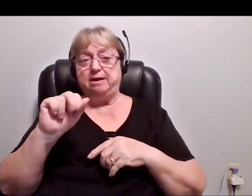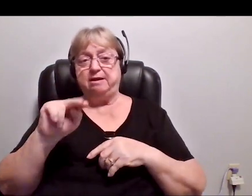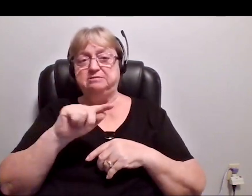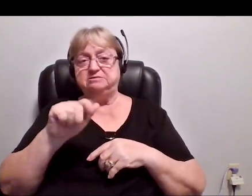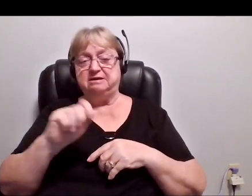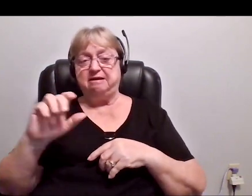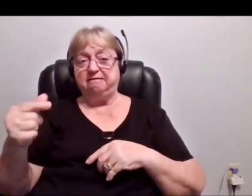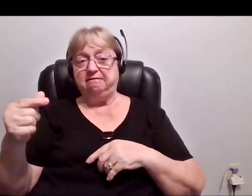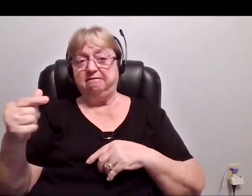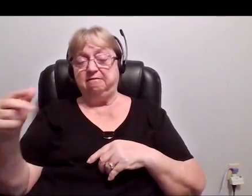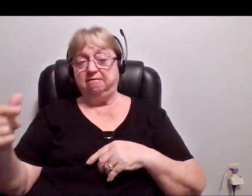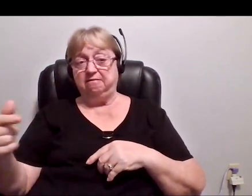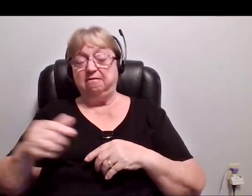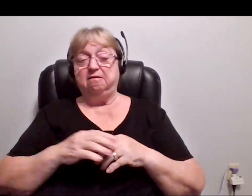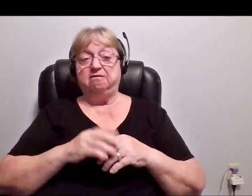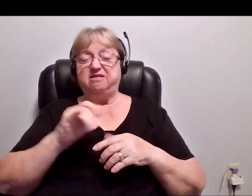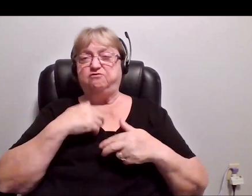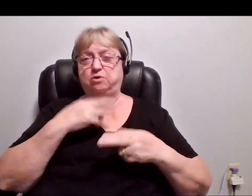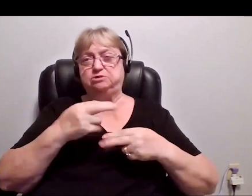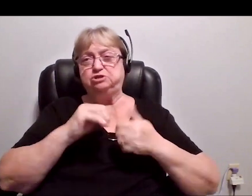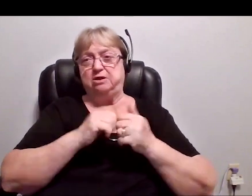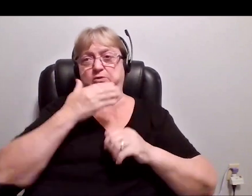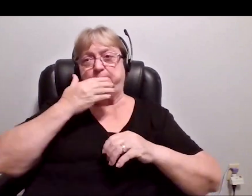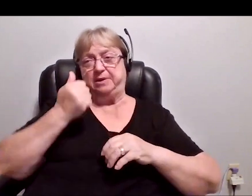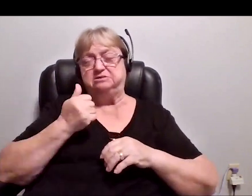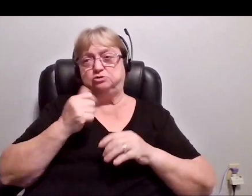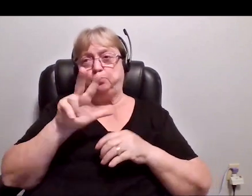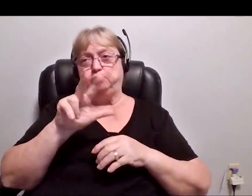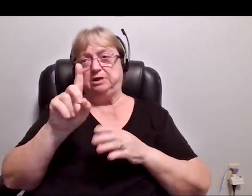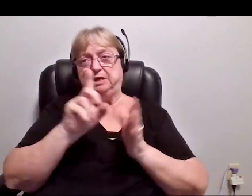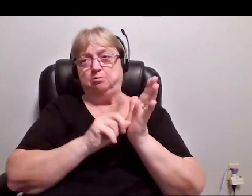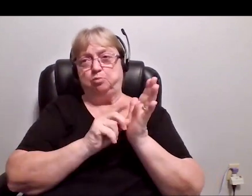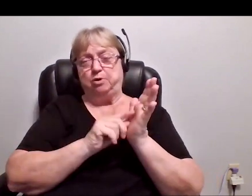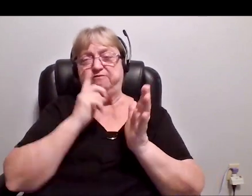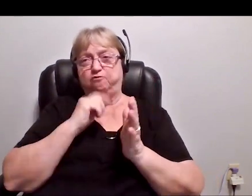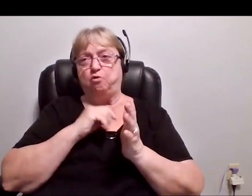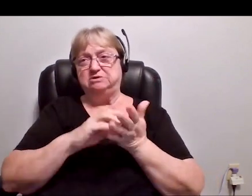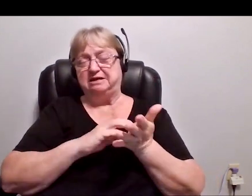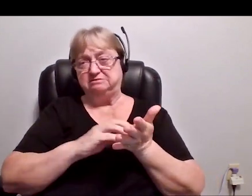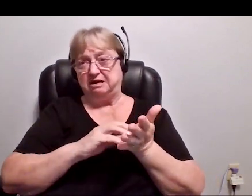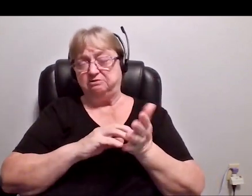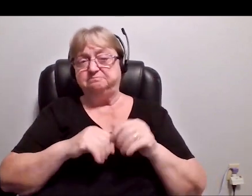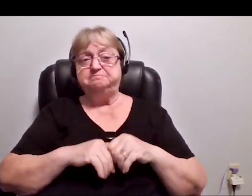on how to best 3D print for tactile learners. There's the Blind and Low Vision 3D Printing Facebook group